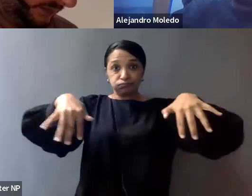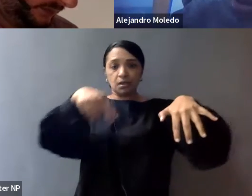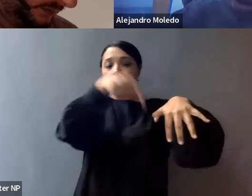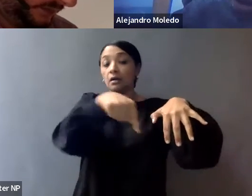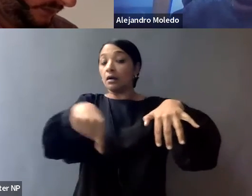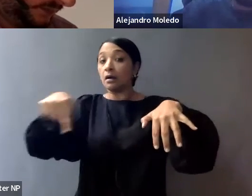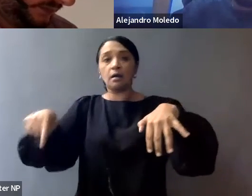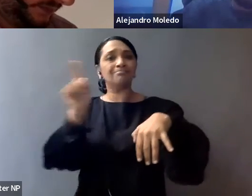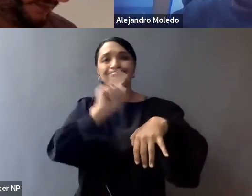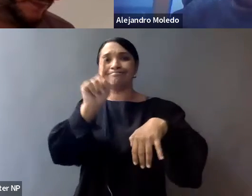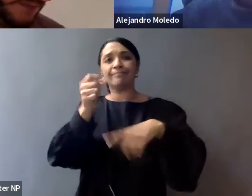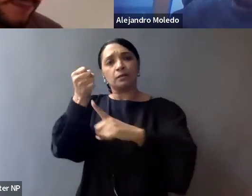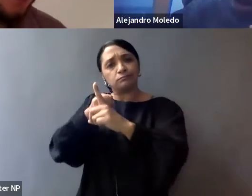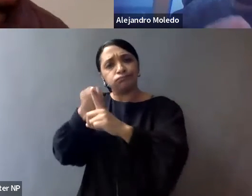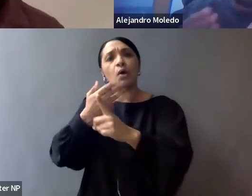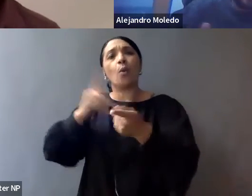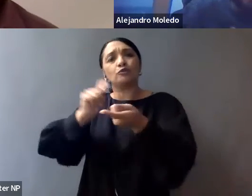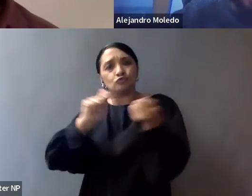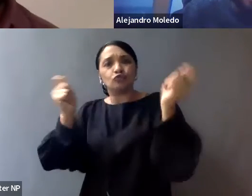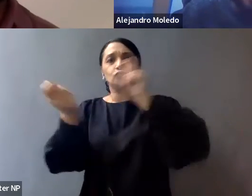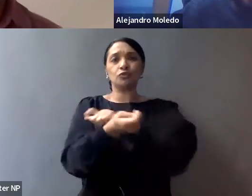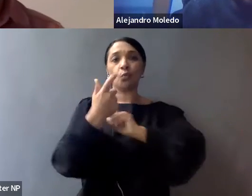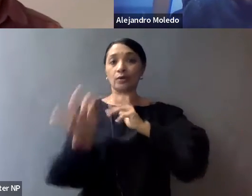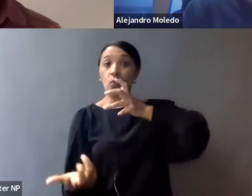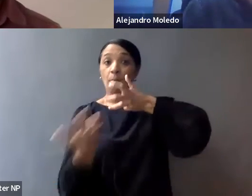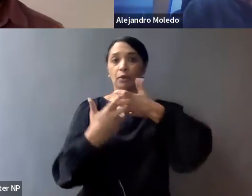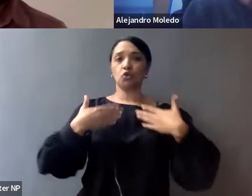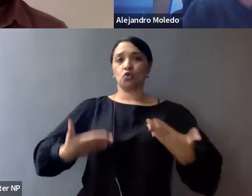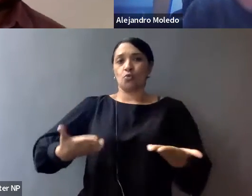are advocating to change to be more in line with the UN Convention